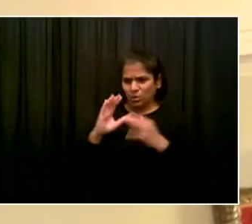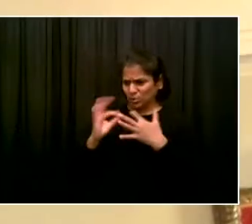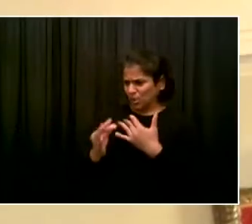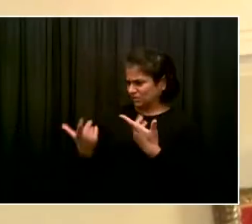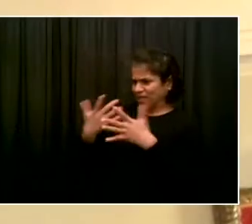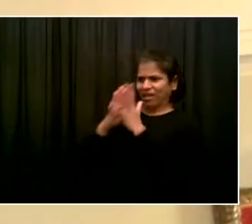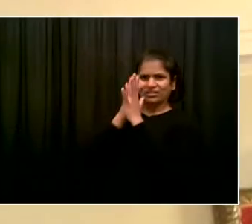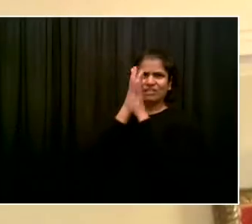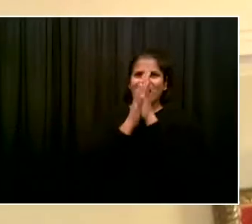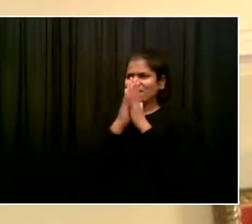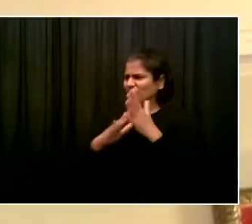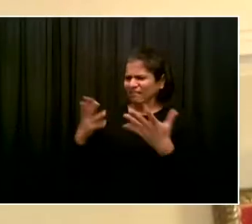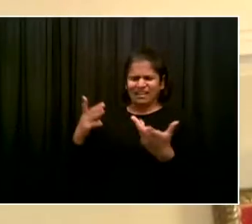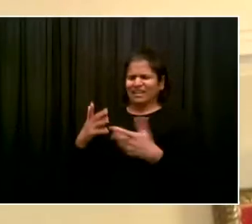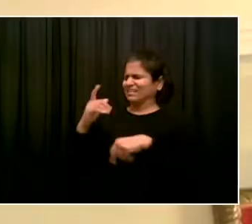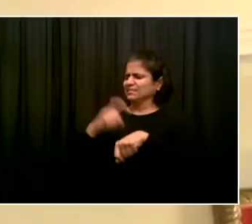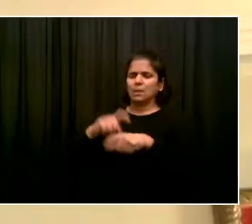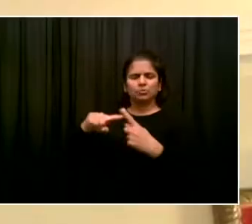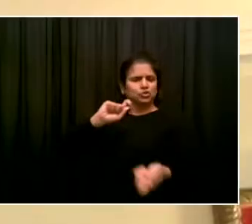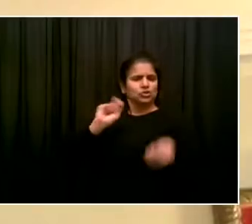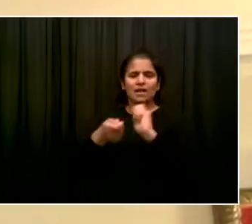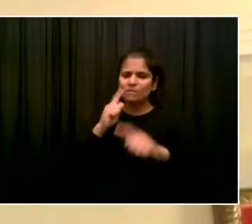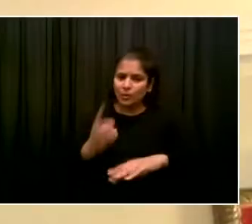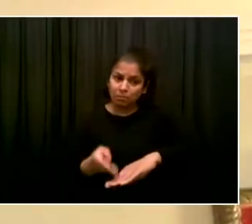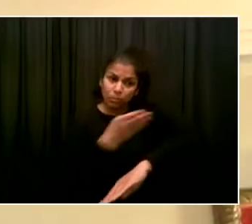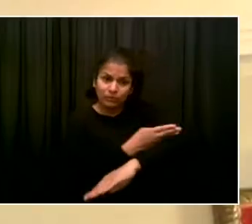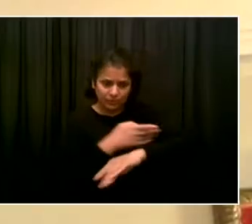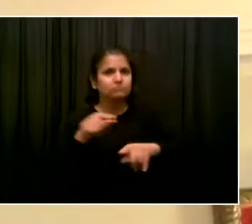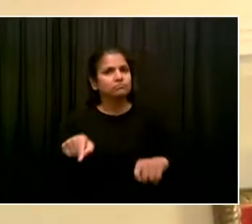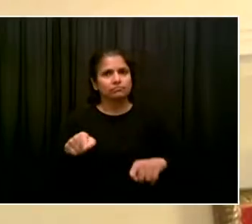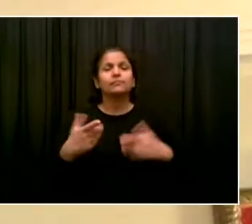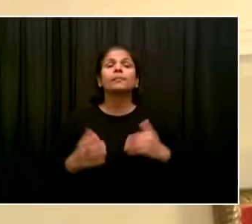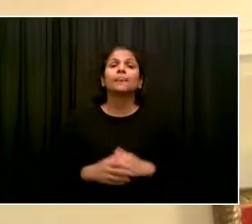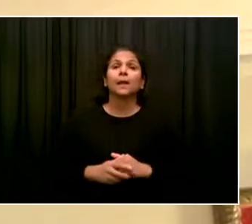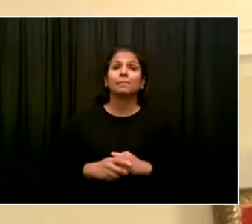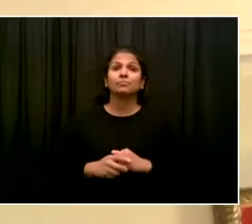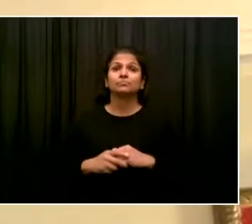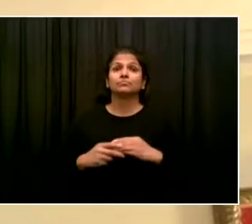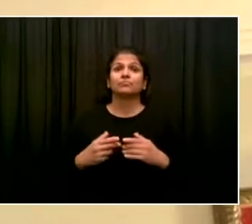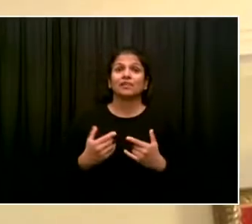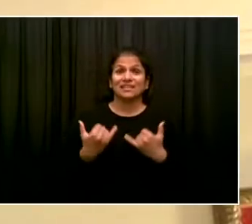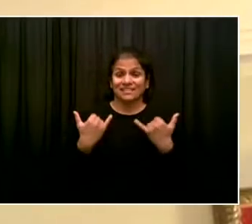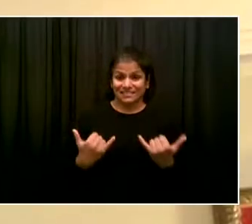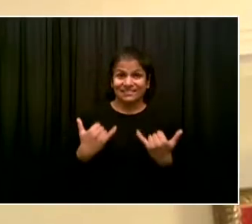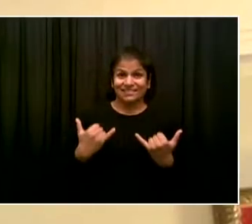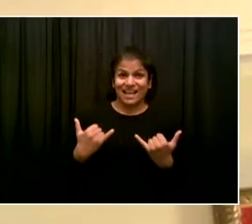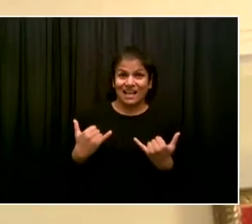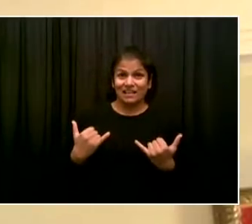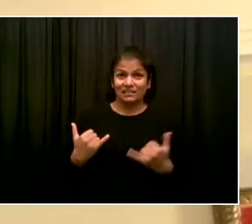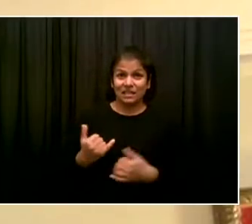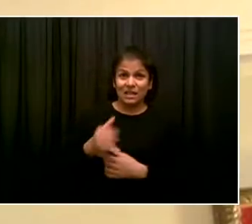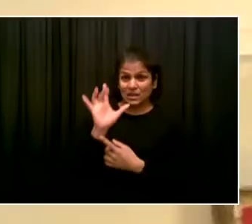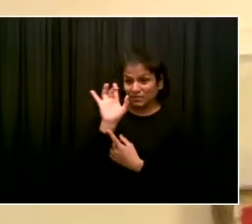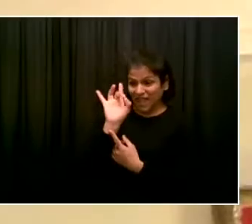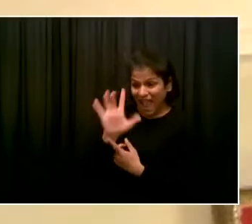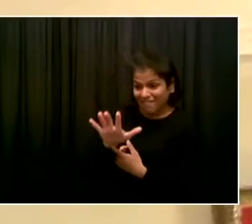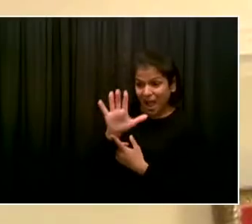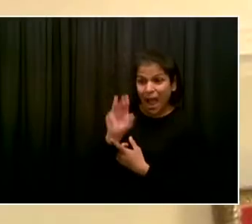BECAUSE NEW YORKERS, 8.6 MILLIONS HAVE NO